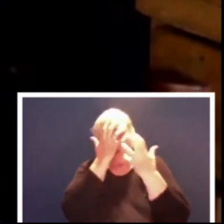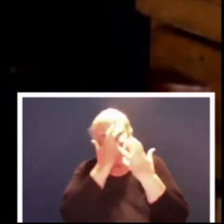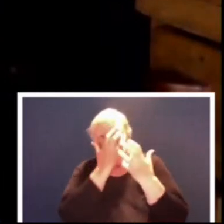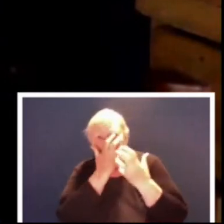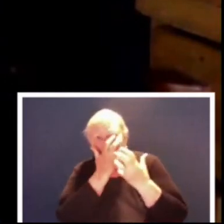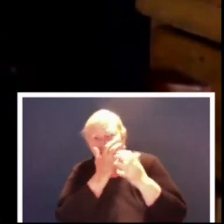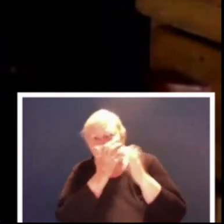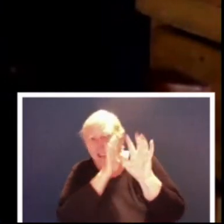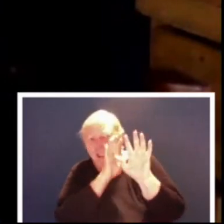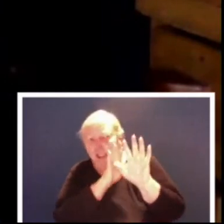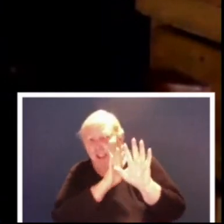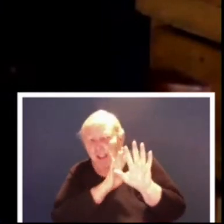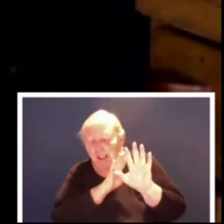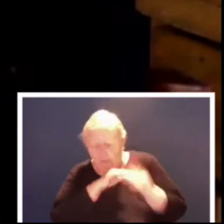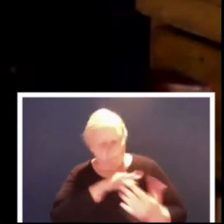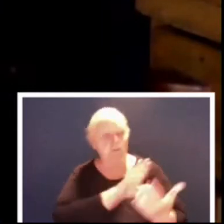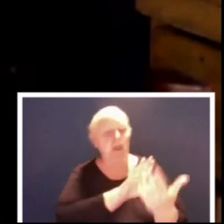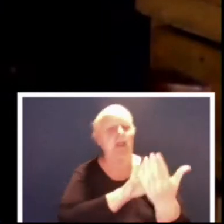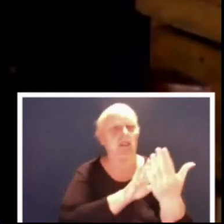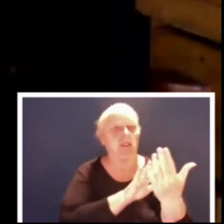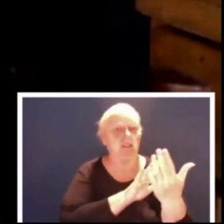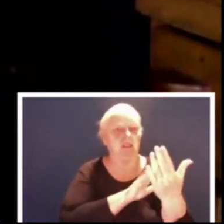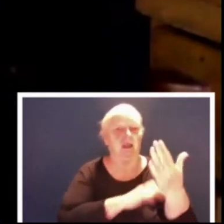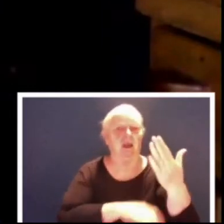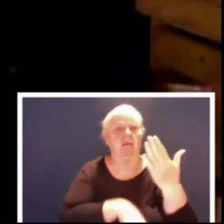to find that peace within.